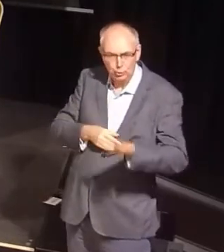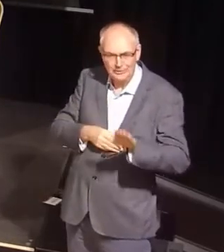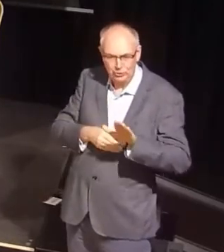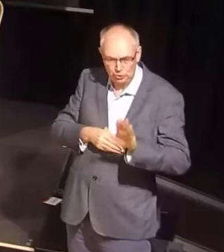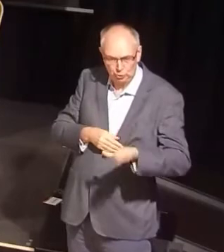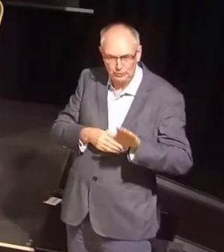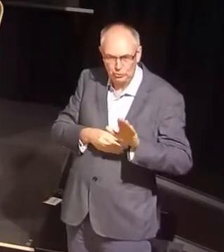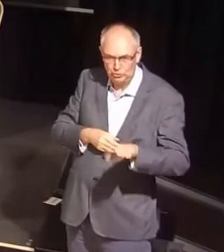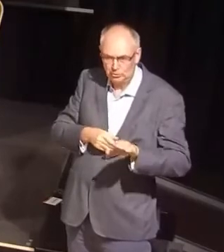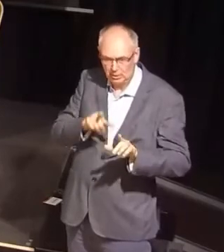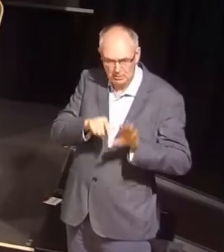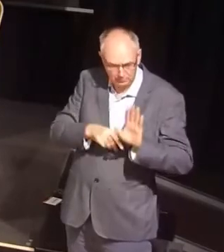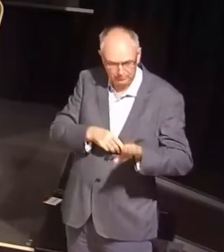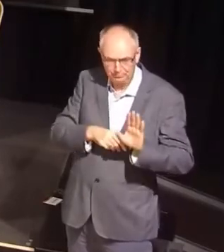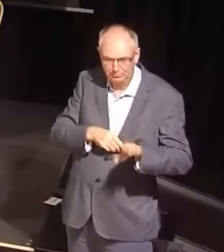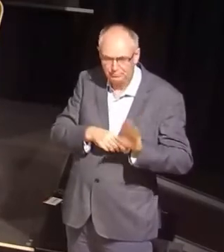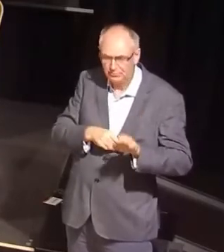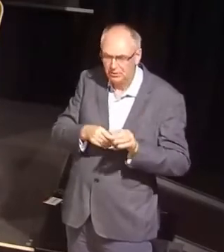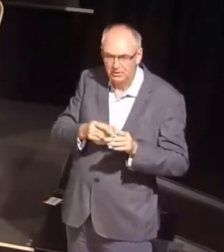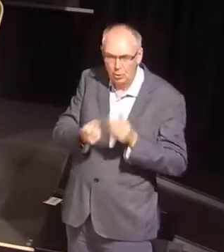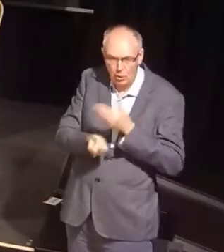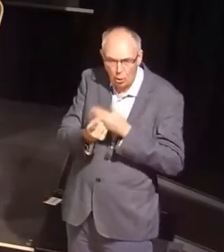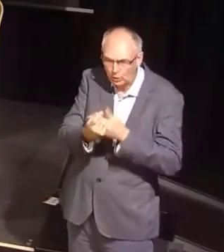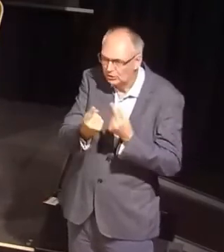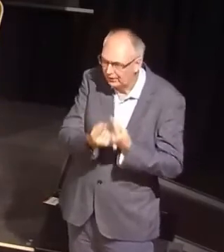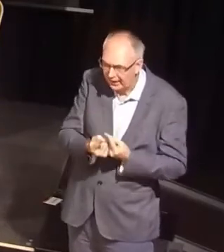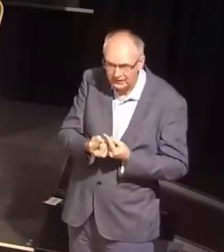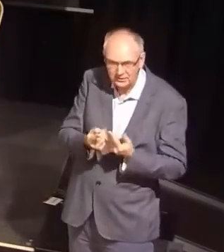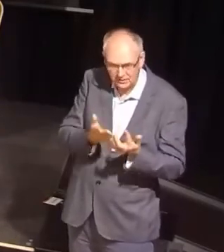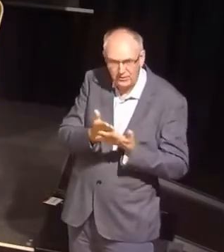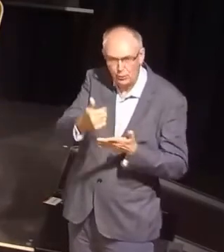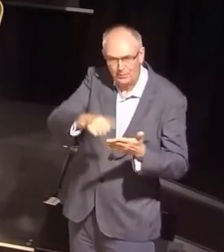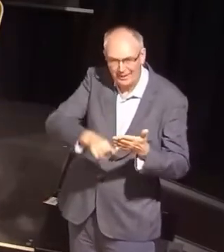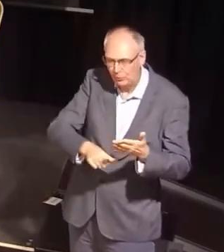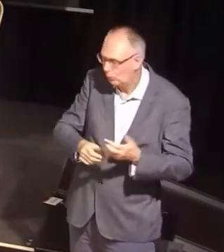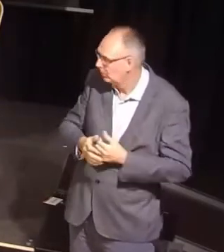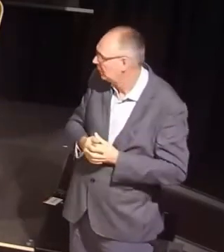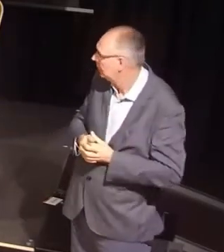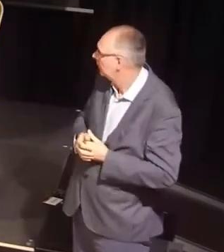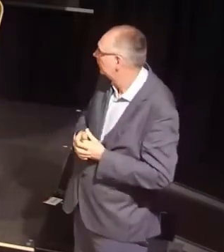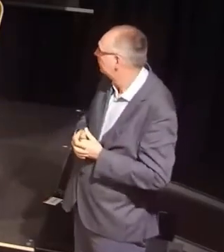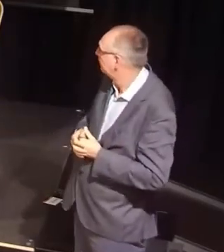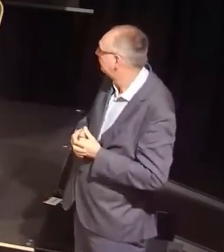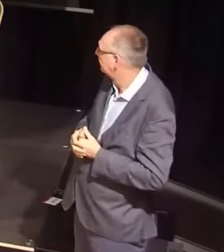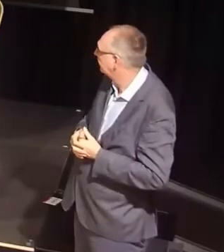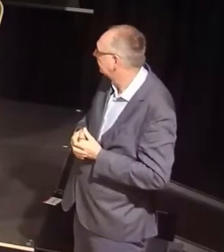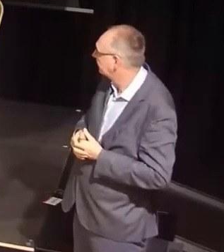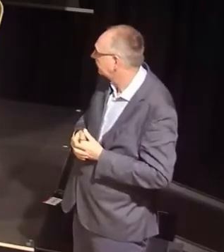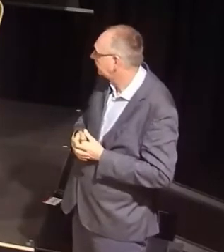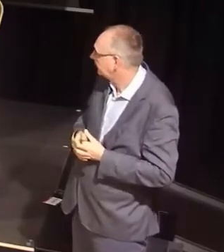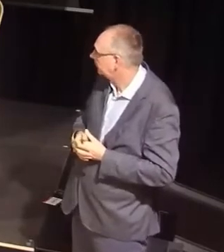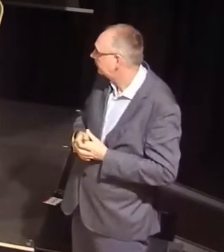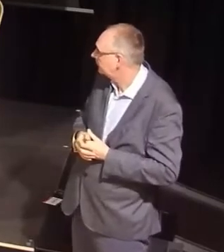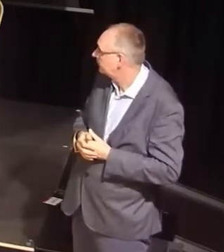as well as get through the menus. Interestingly enough there was a little aside I have about this kid,